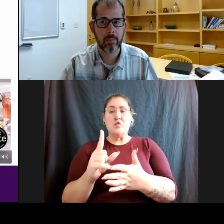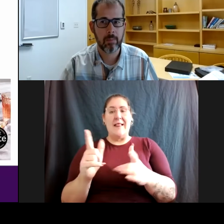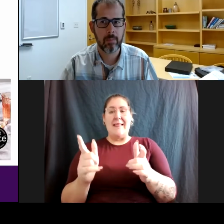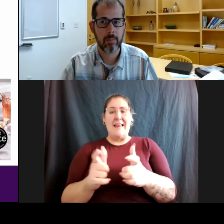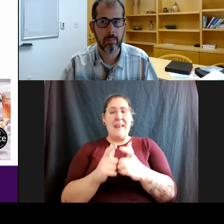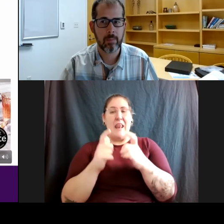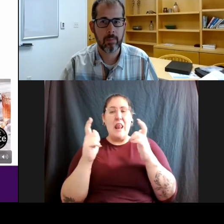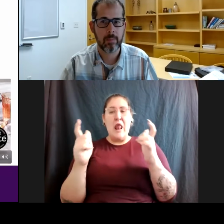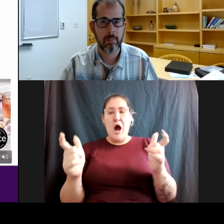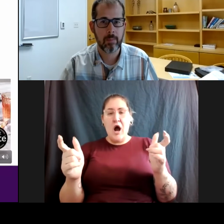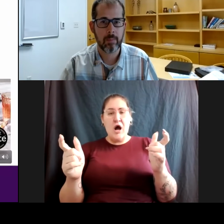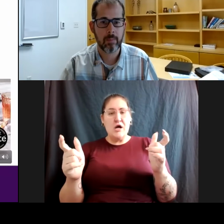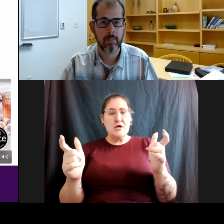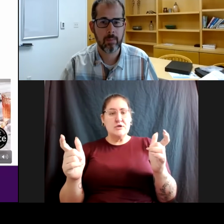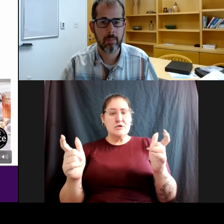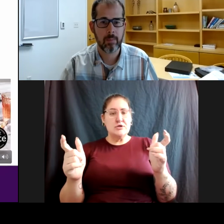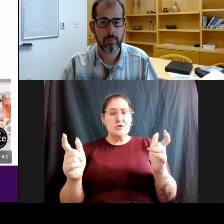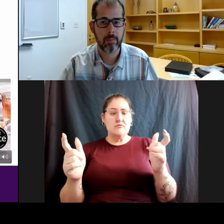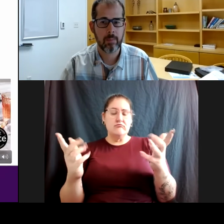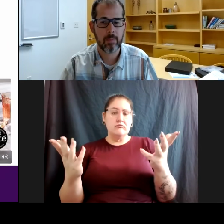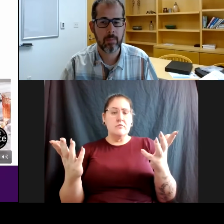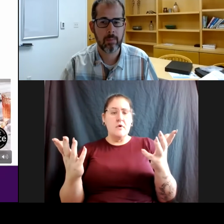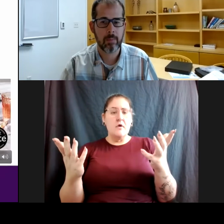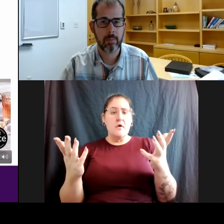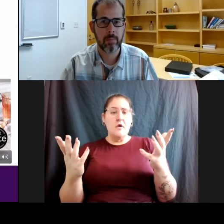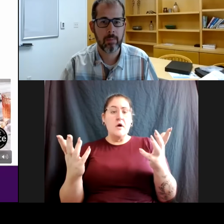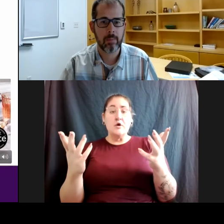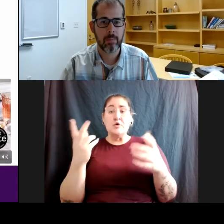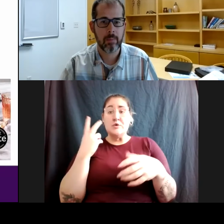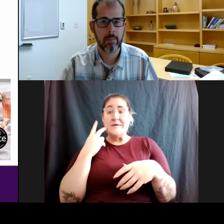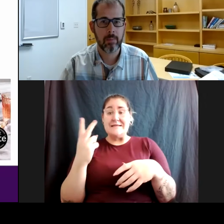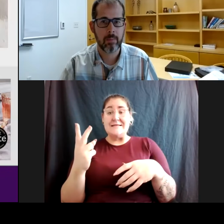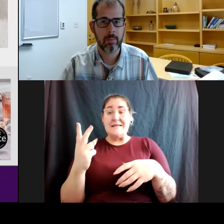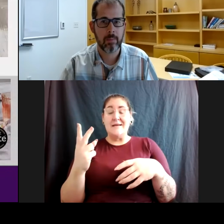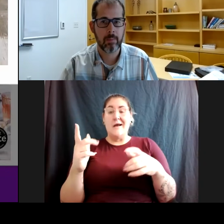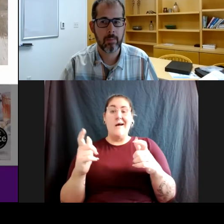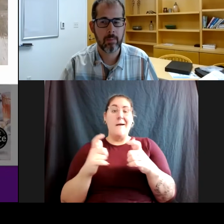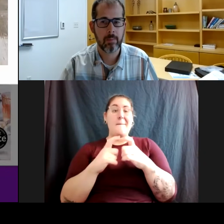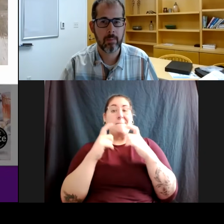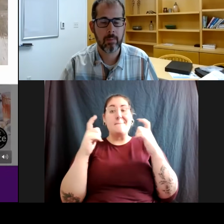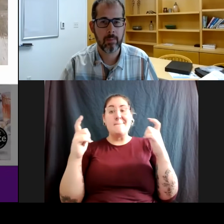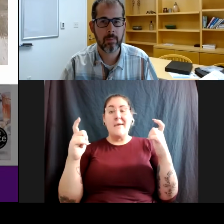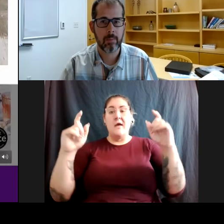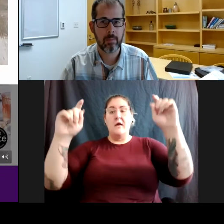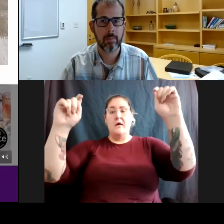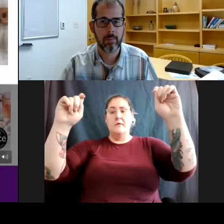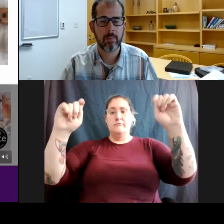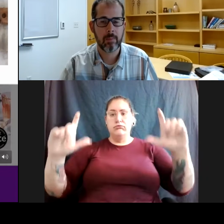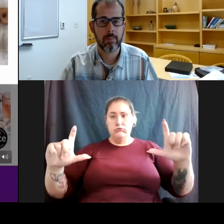now, but when you mouse over it, you get a really large drop-down space area. So, if